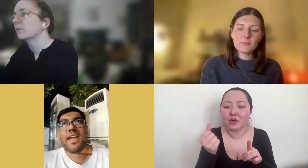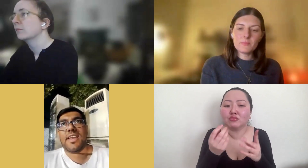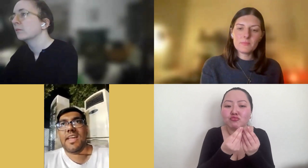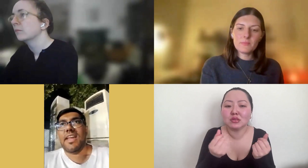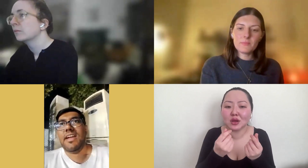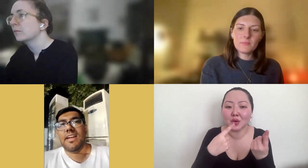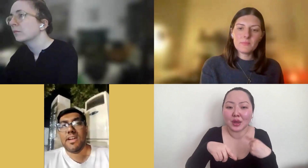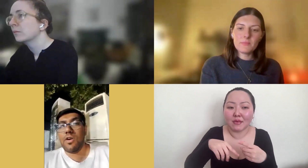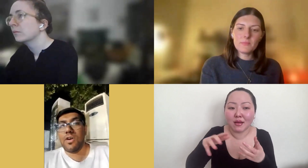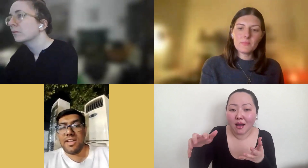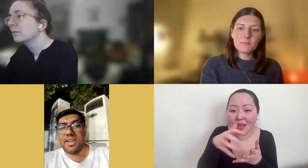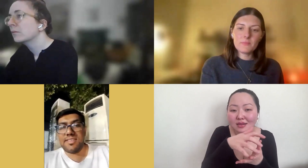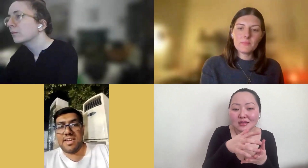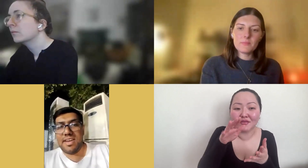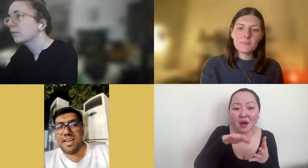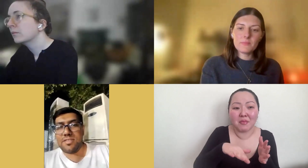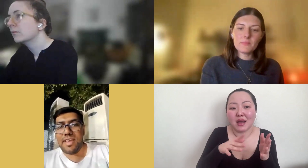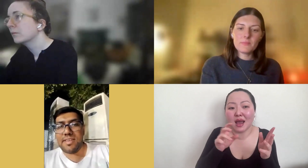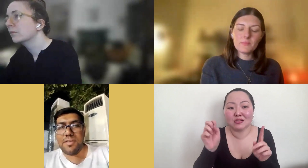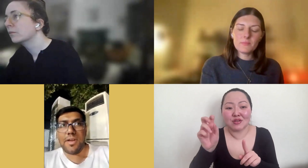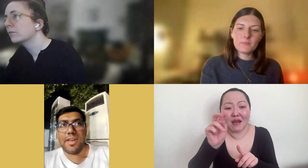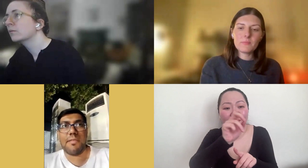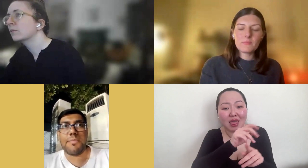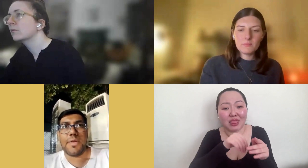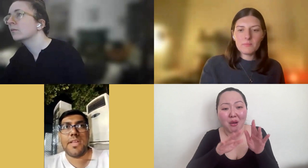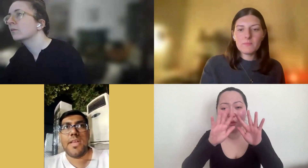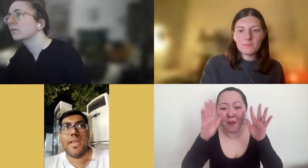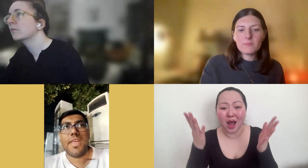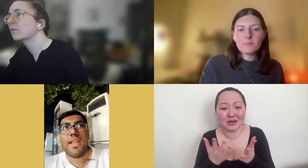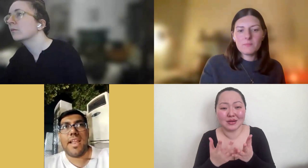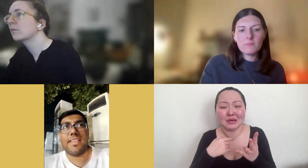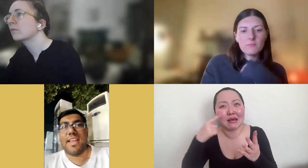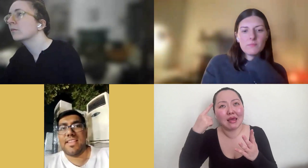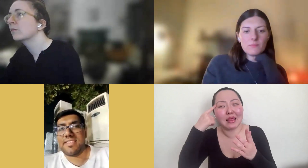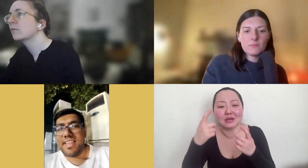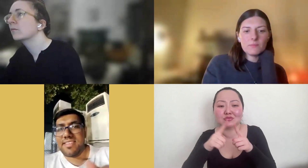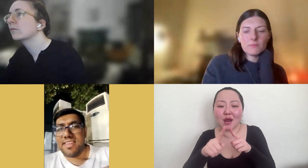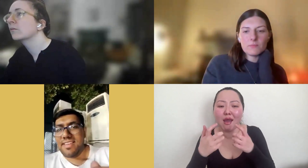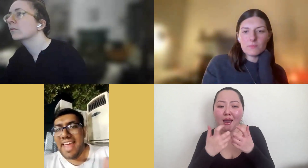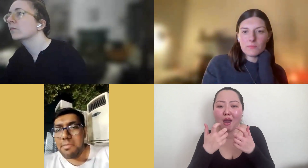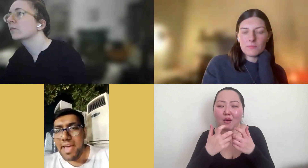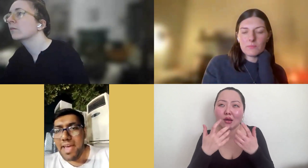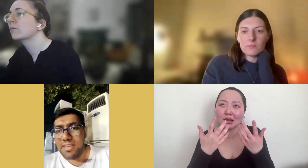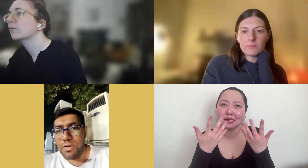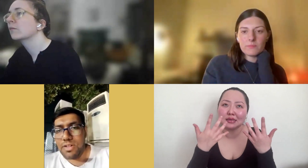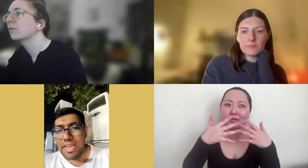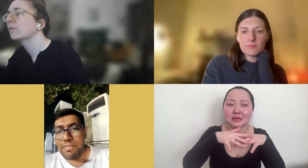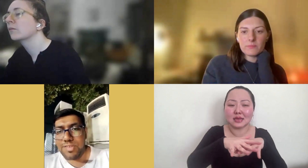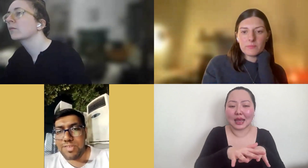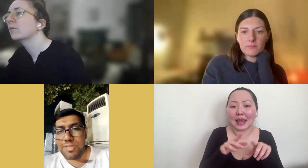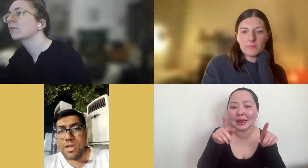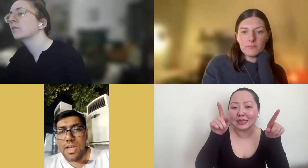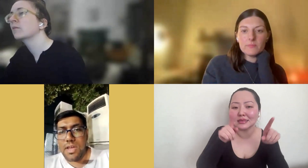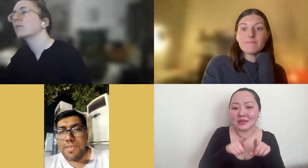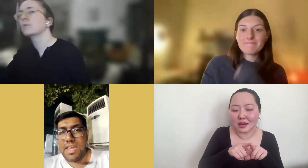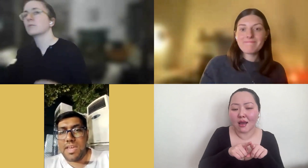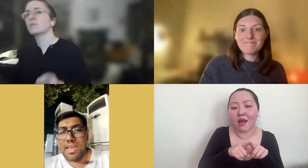integrate that in an Indian context, in India. For example, there are sensory sandbags that we saw,